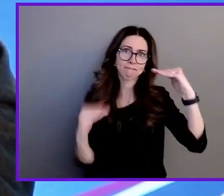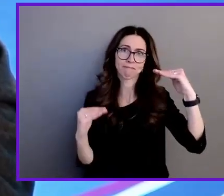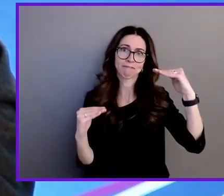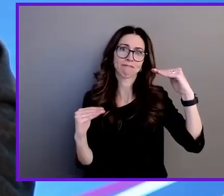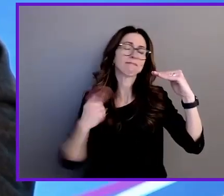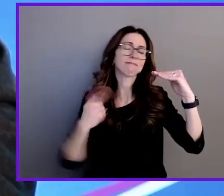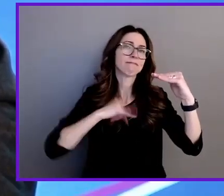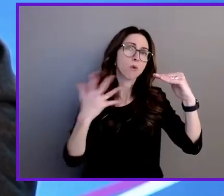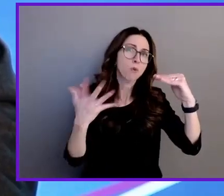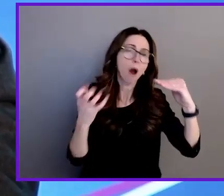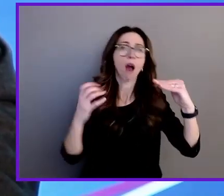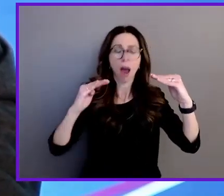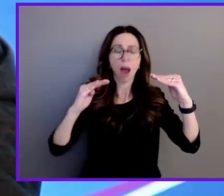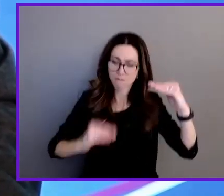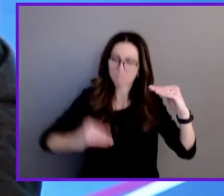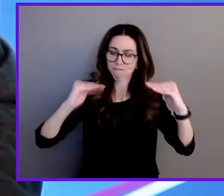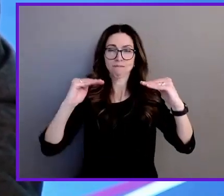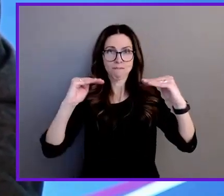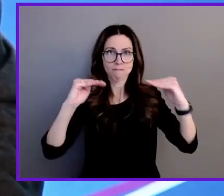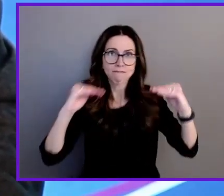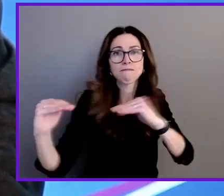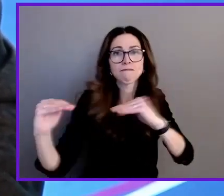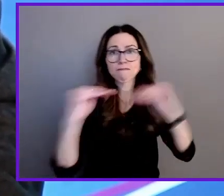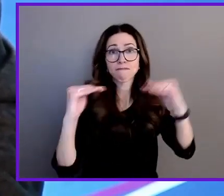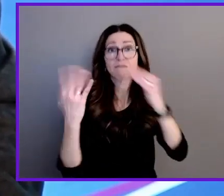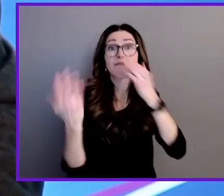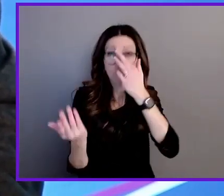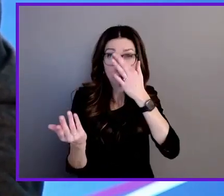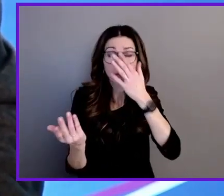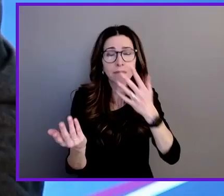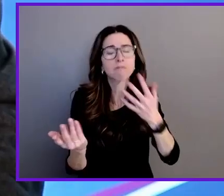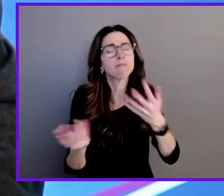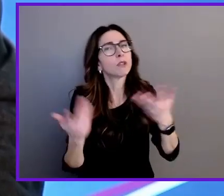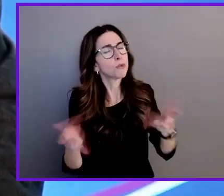marginalized and disenfranchised communities at its core.